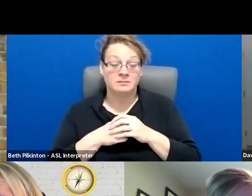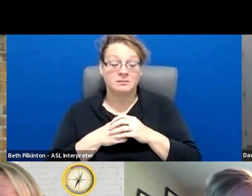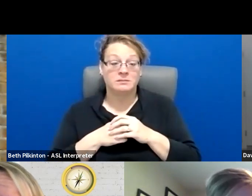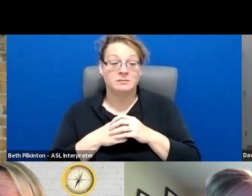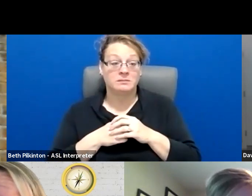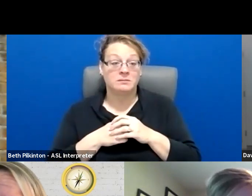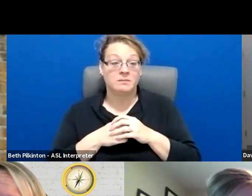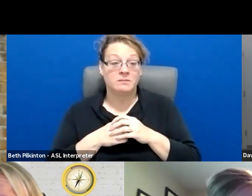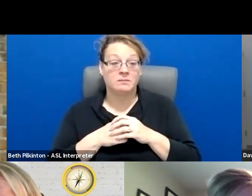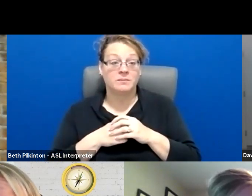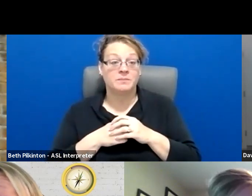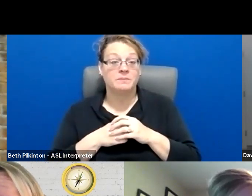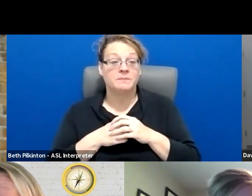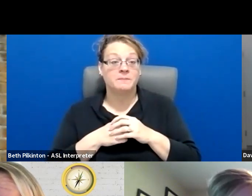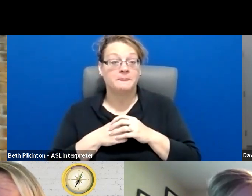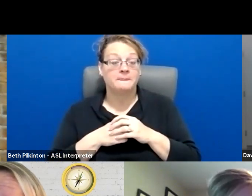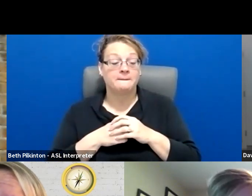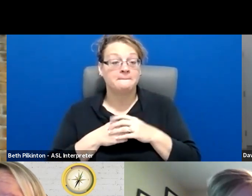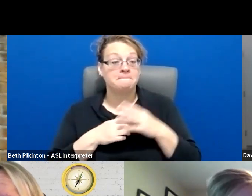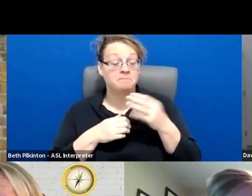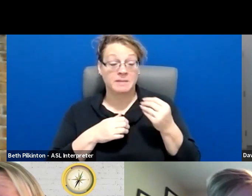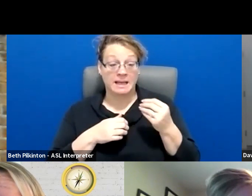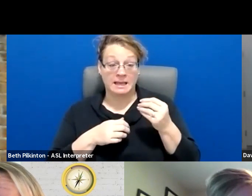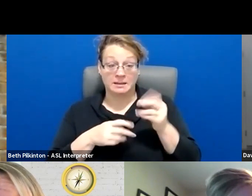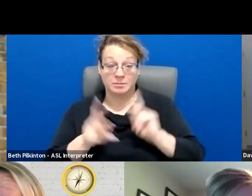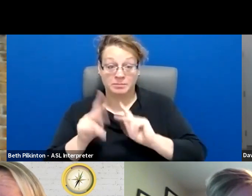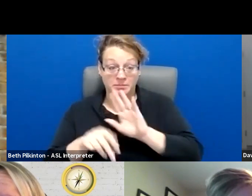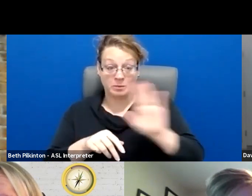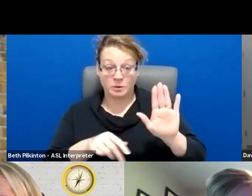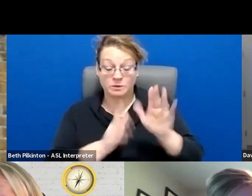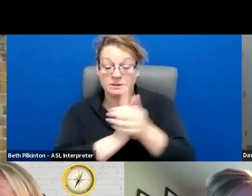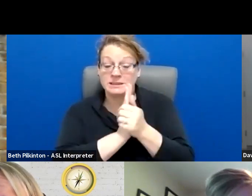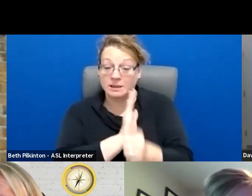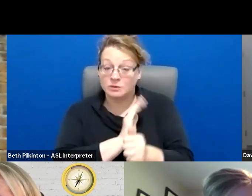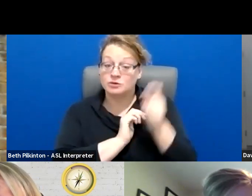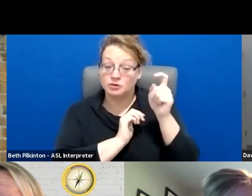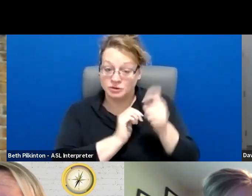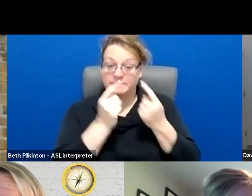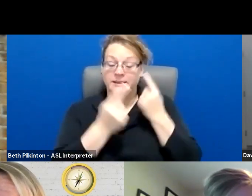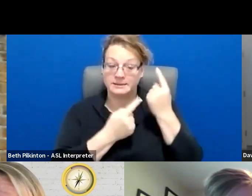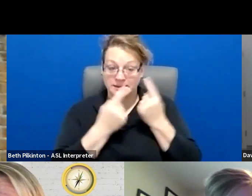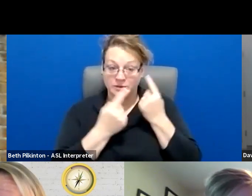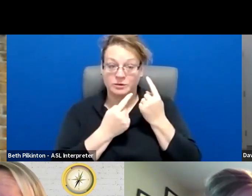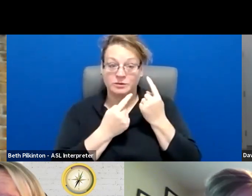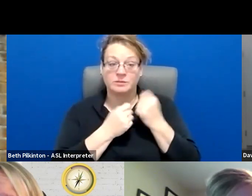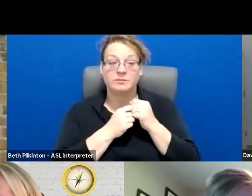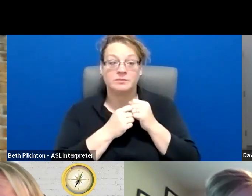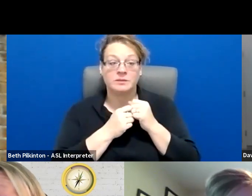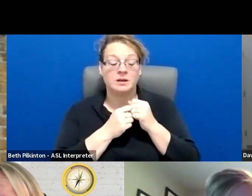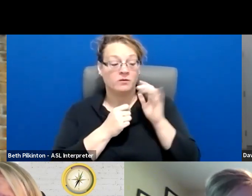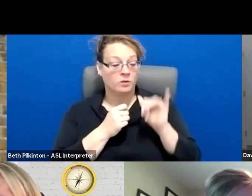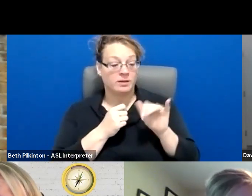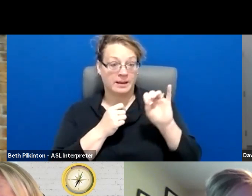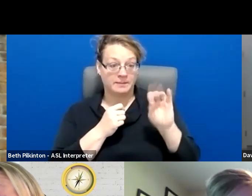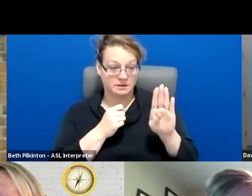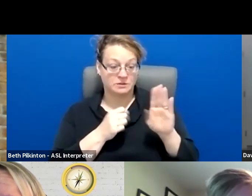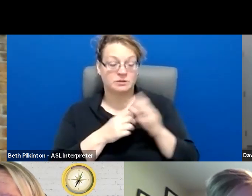Depending on the position.